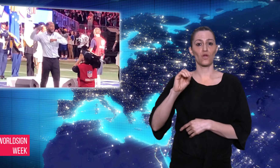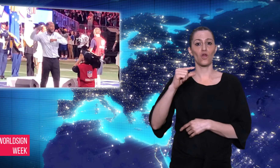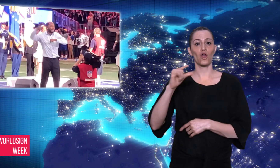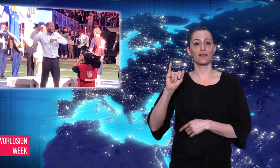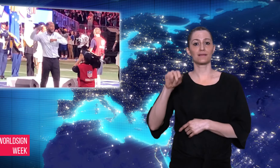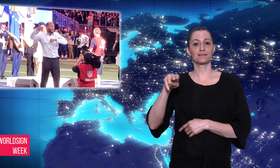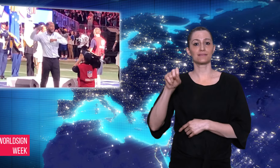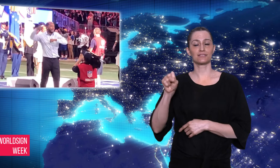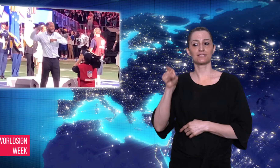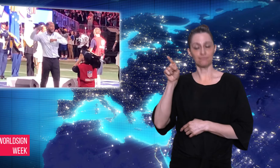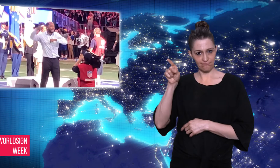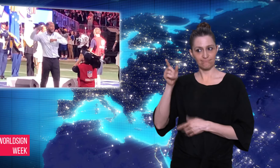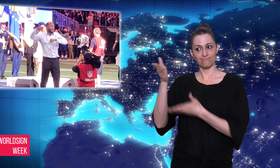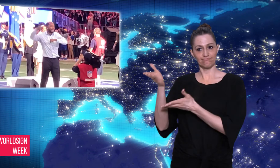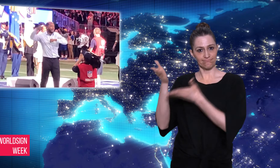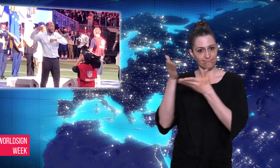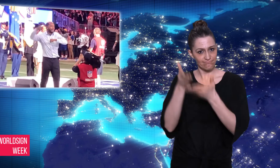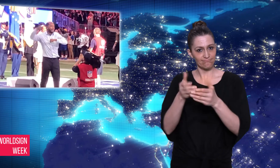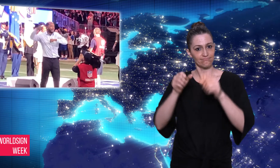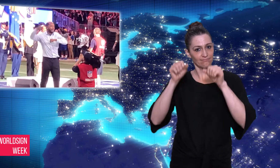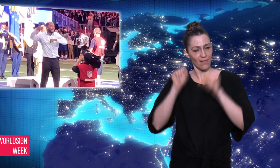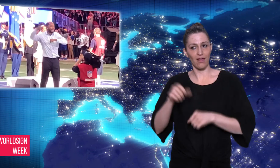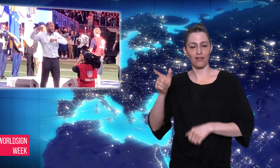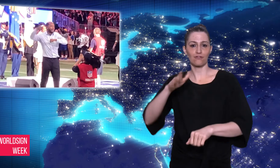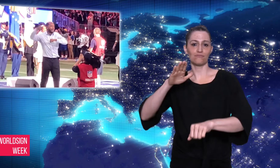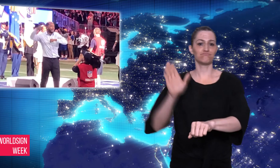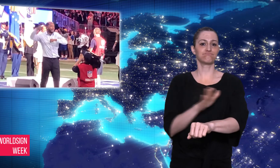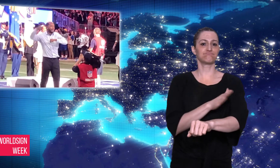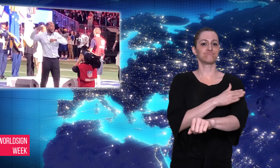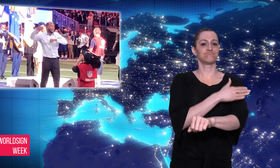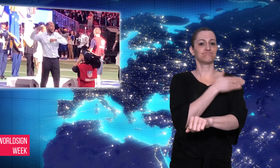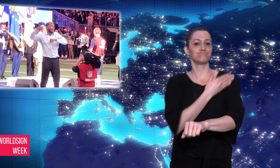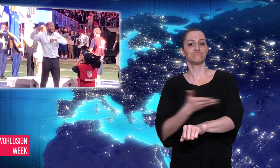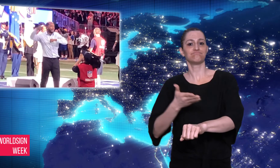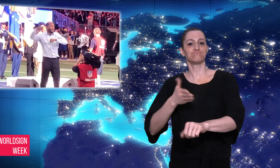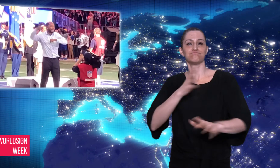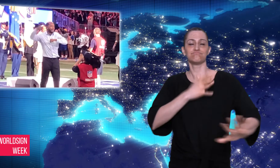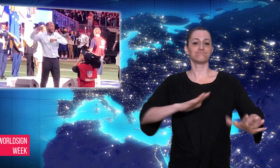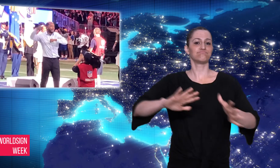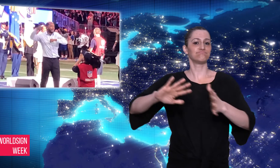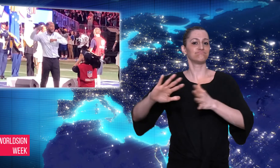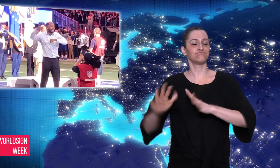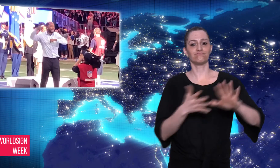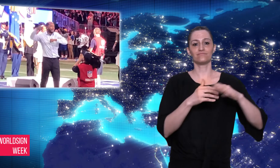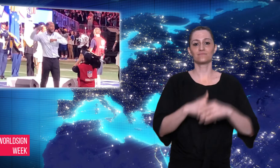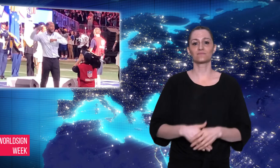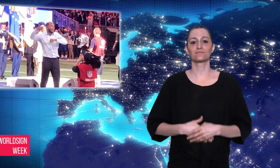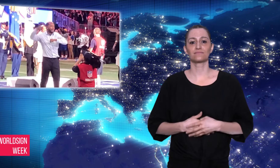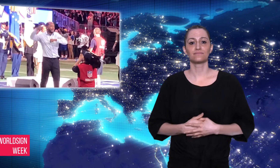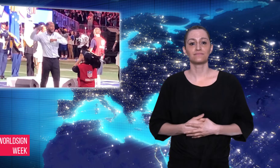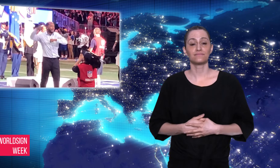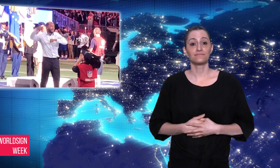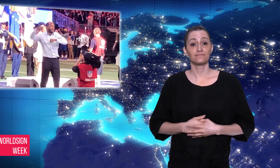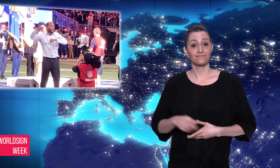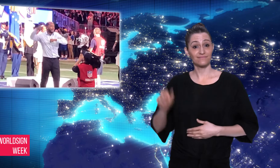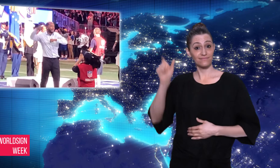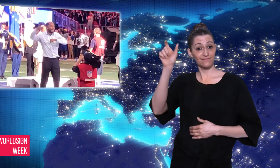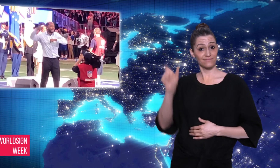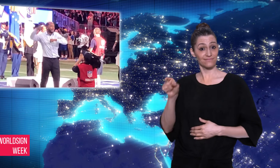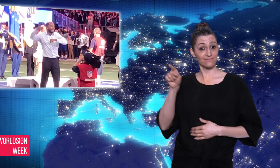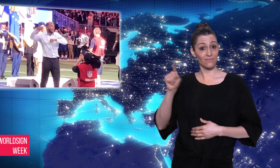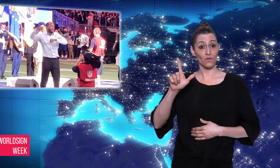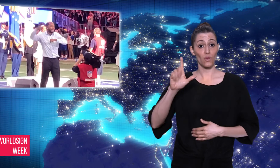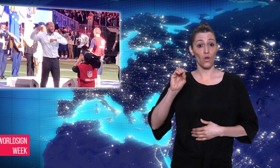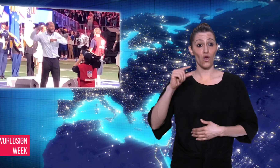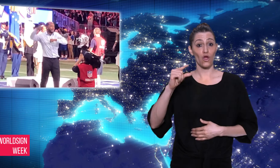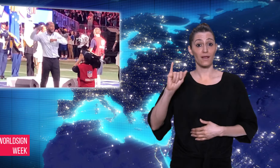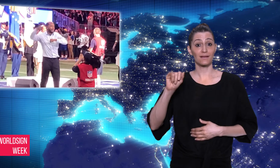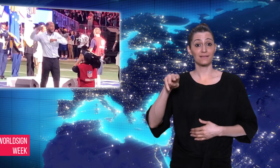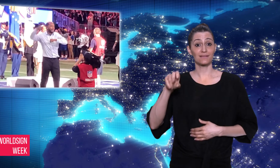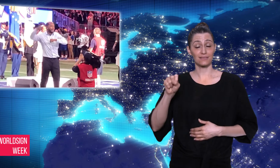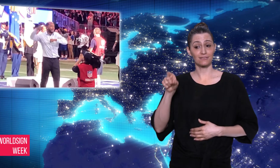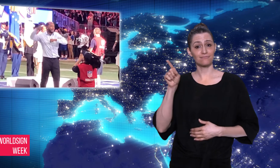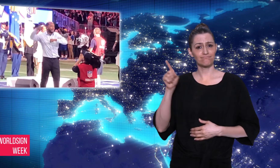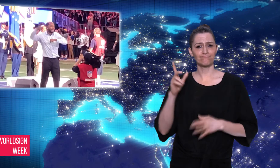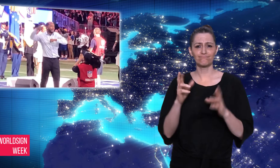recite the National Anthem. Loggins hopes his Super Bowl